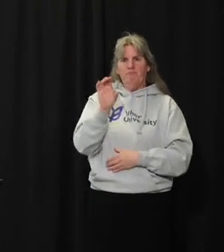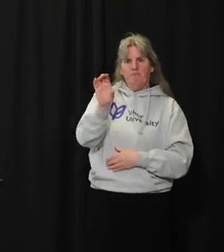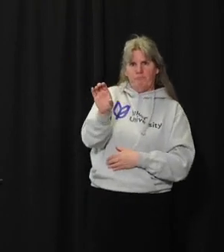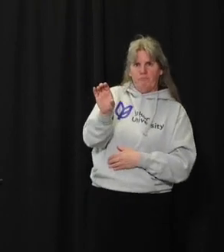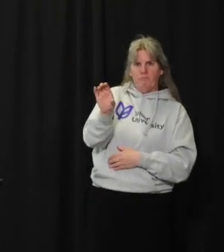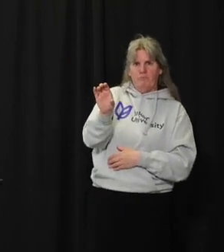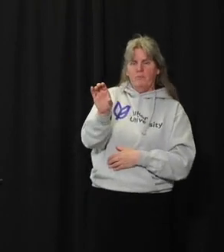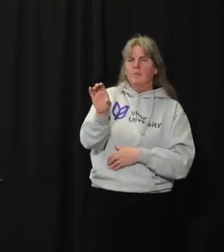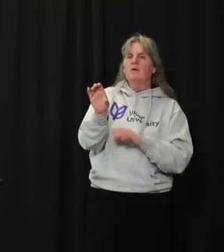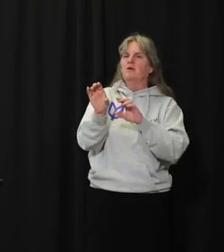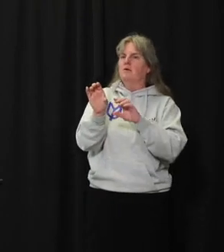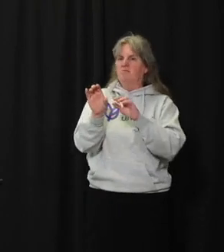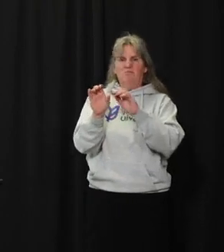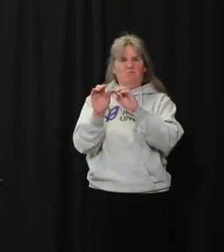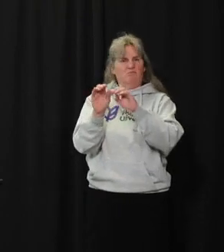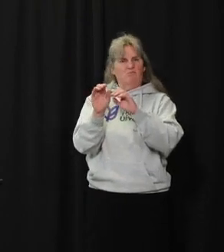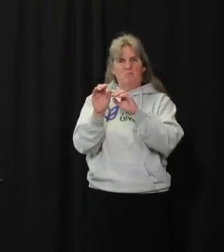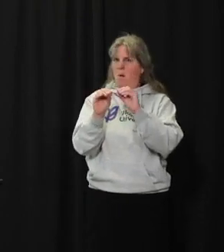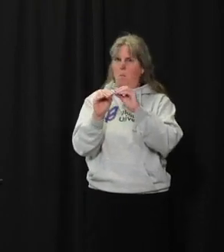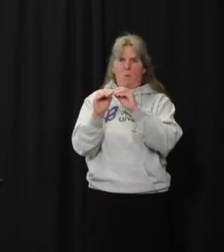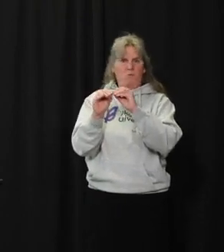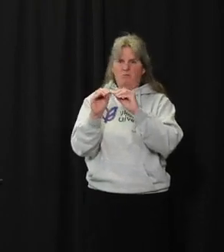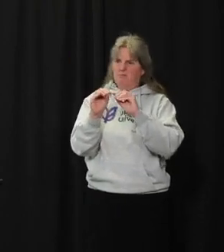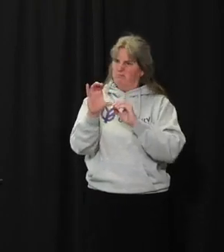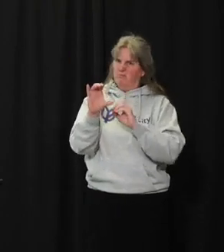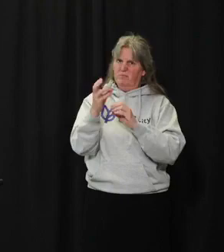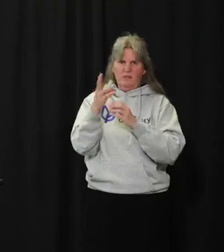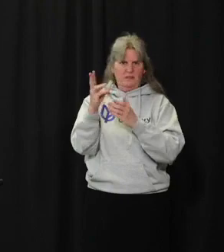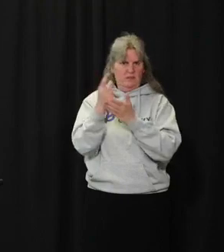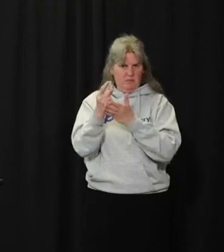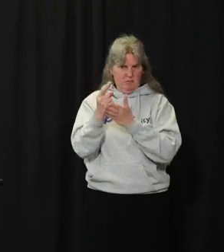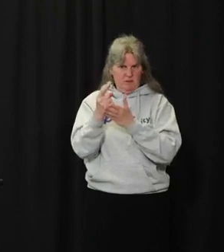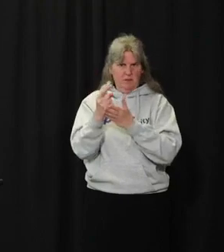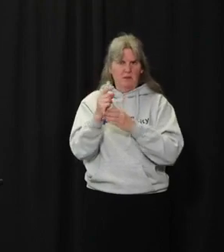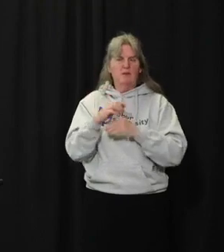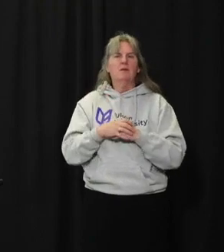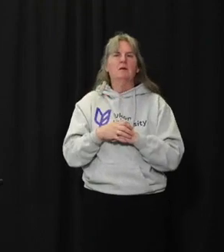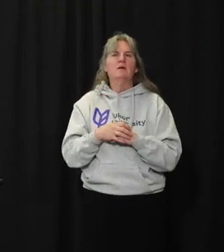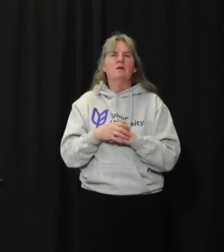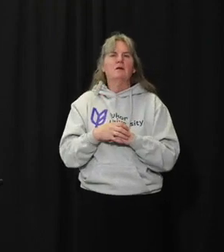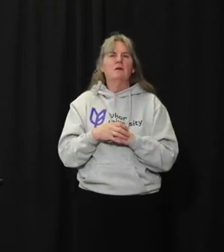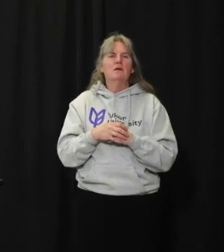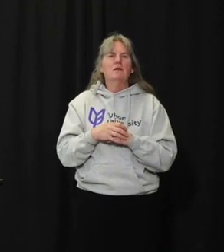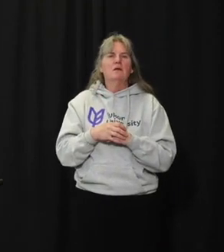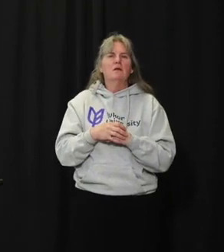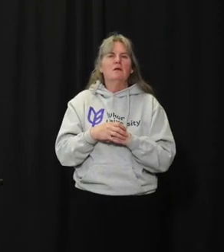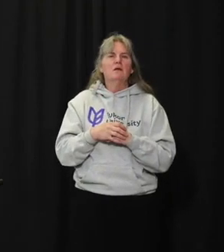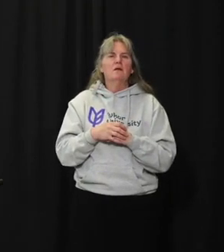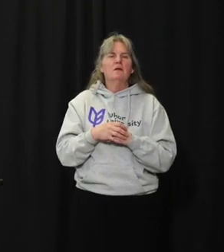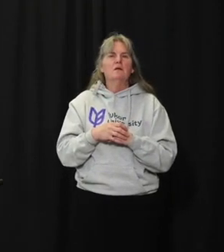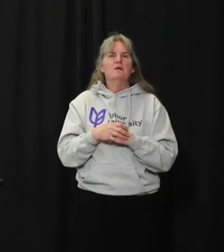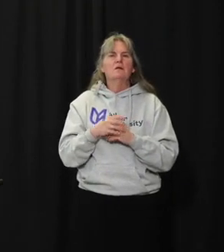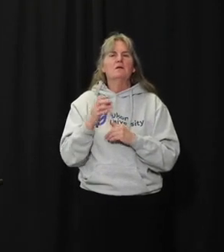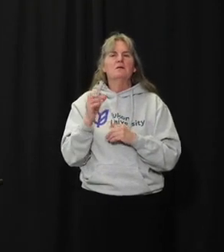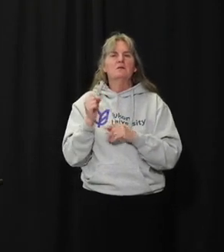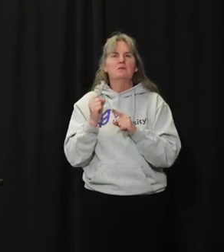available. We have mapped that out from the start of more of our pandemic